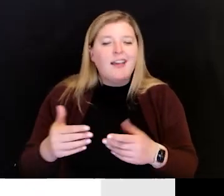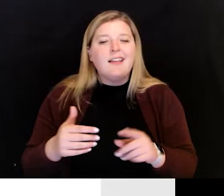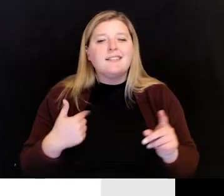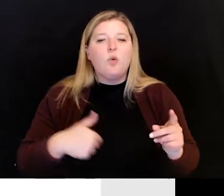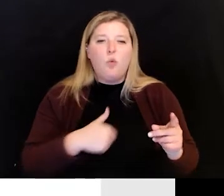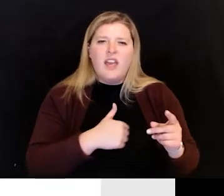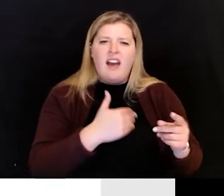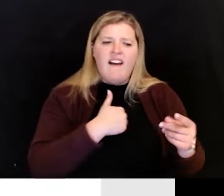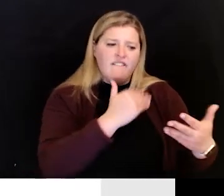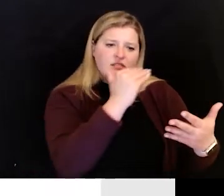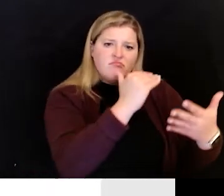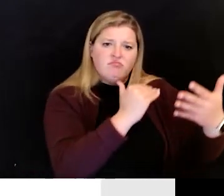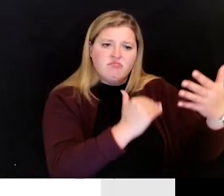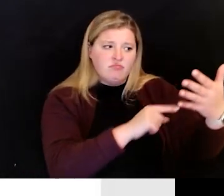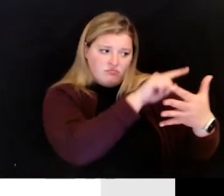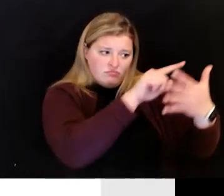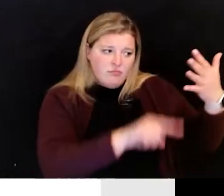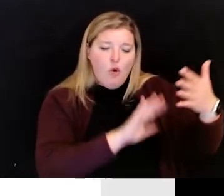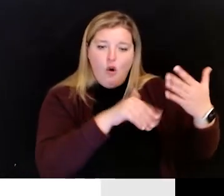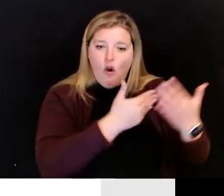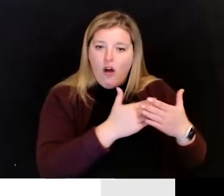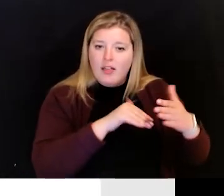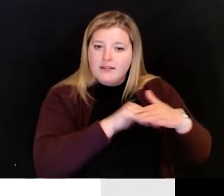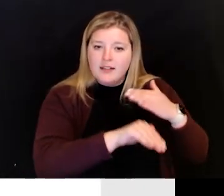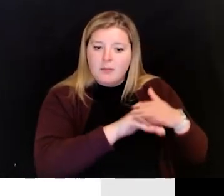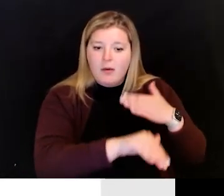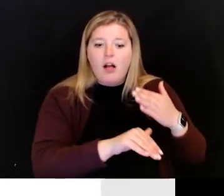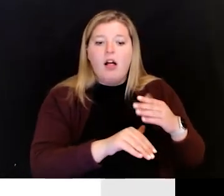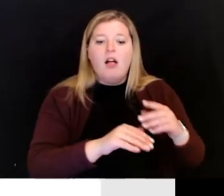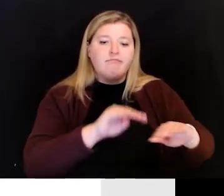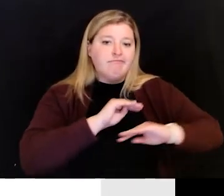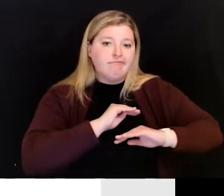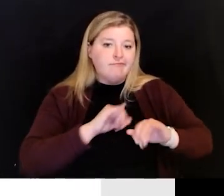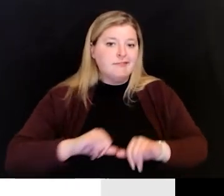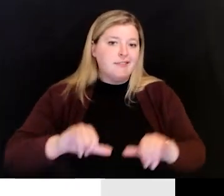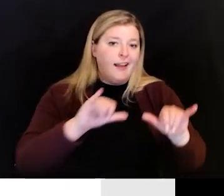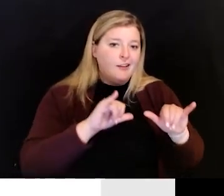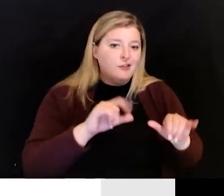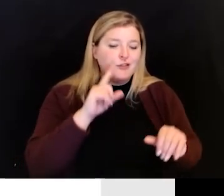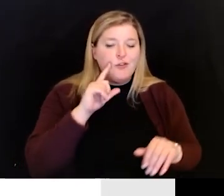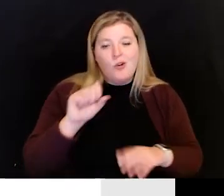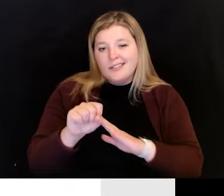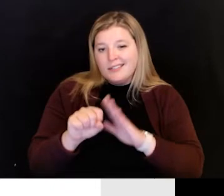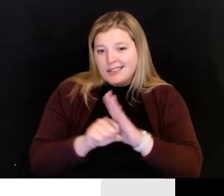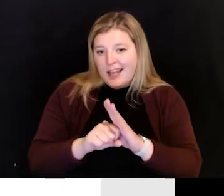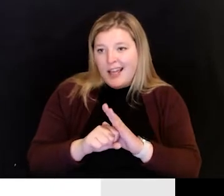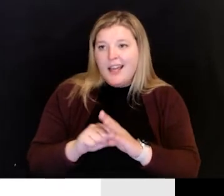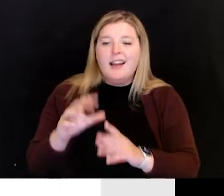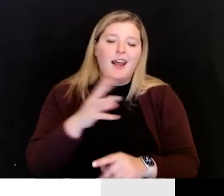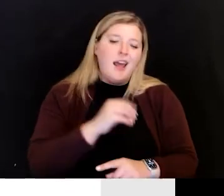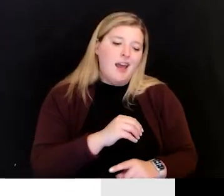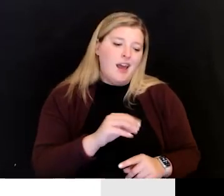and meet the standards from the state guidelines, as well as WCAG.